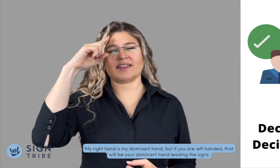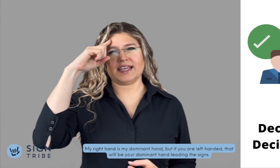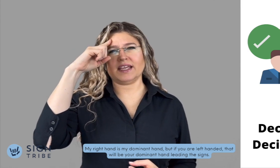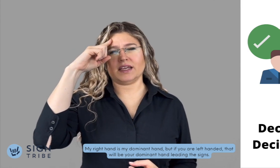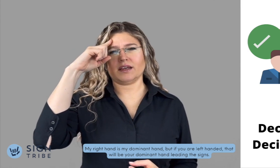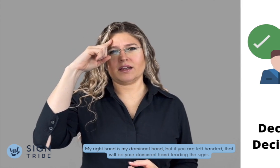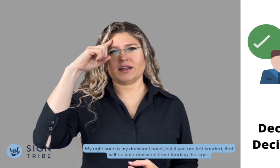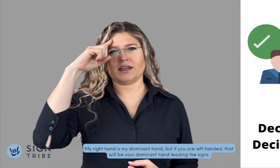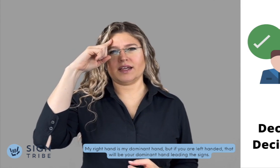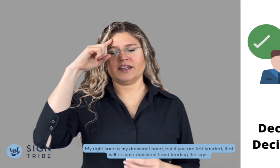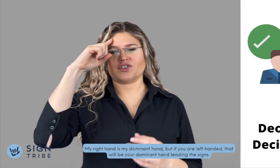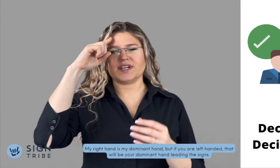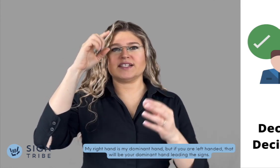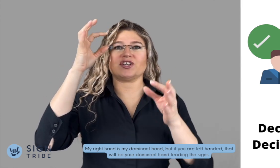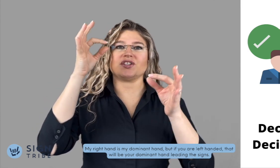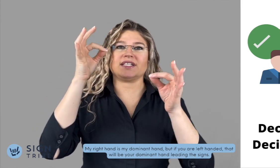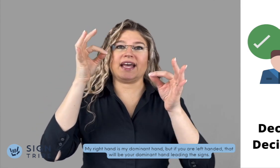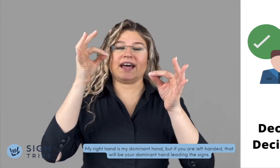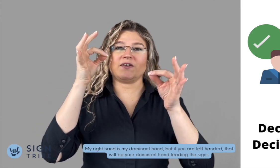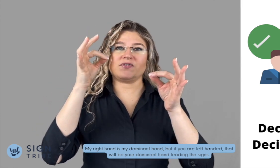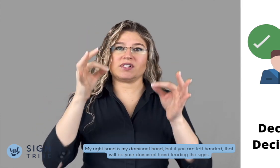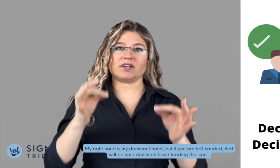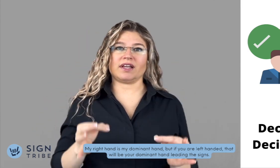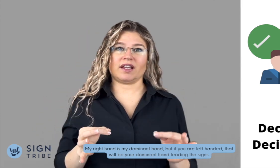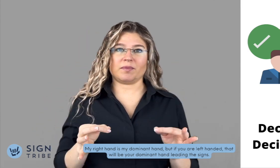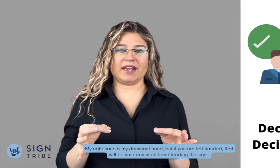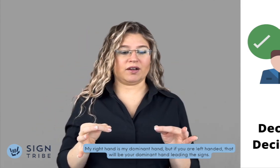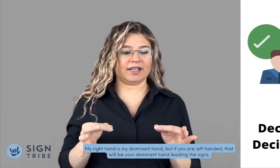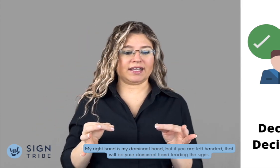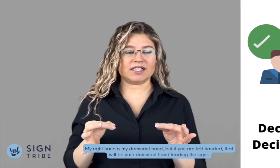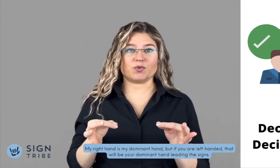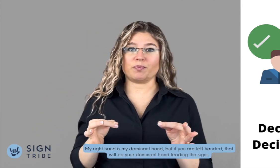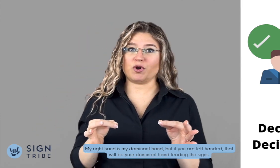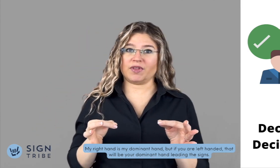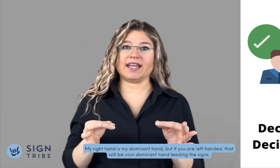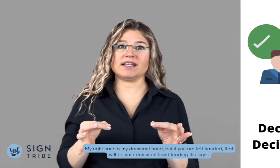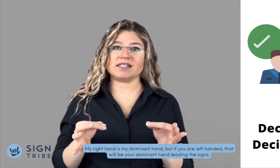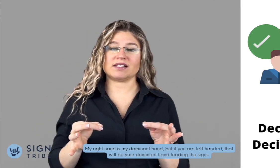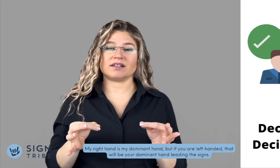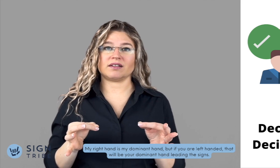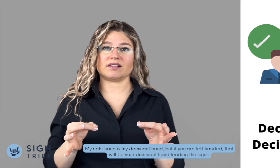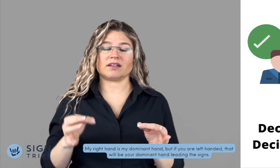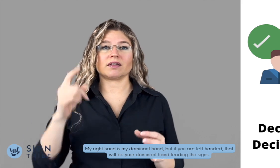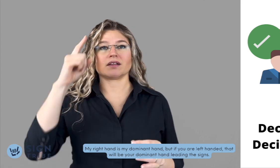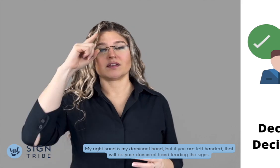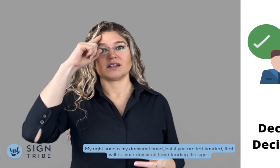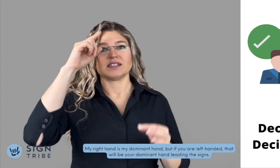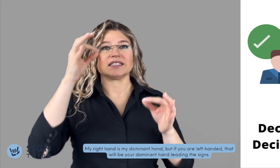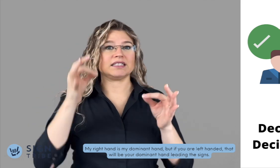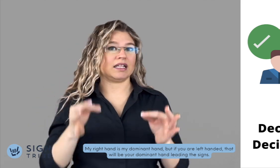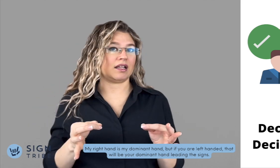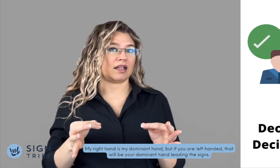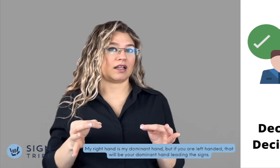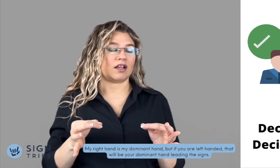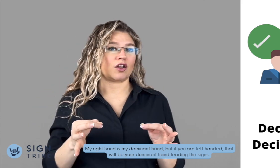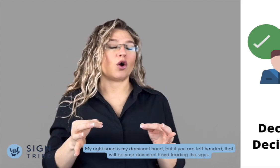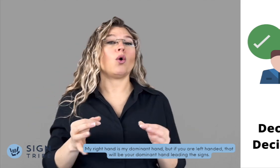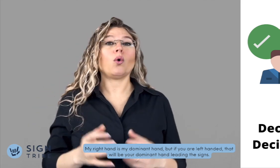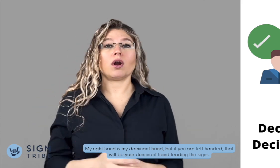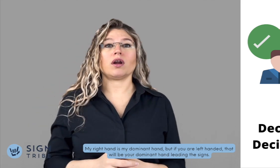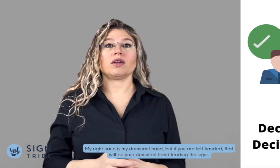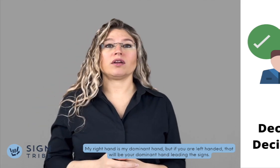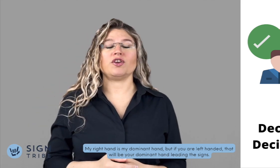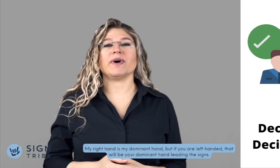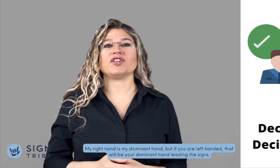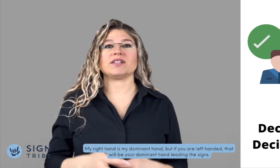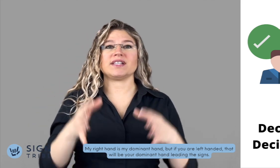Think, and then transition to Fs, and come down like this with both hands. Or you might just see